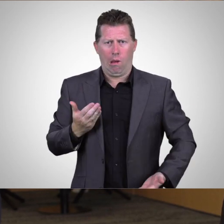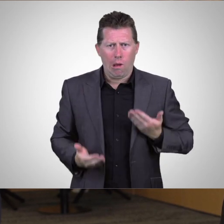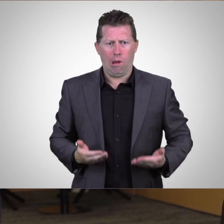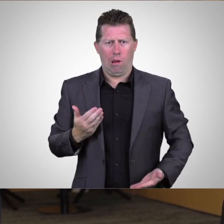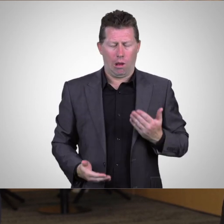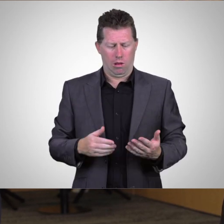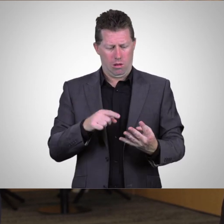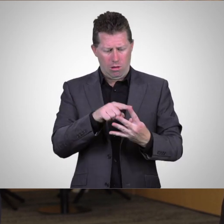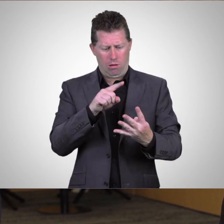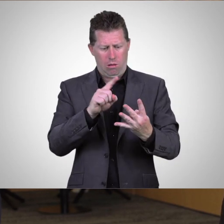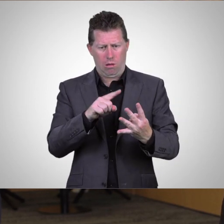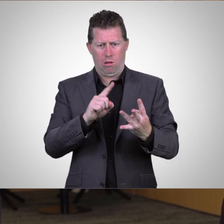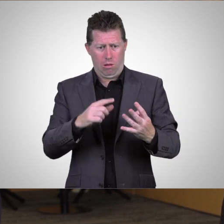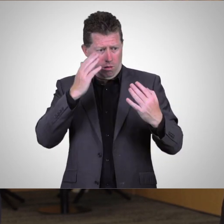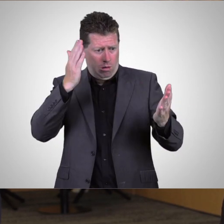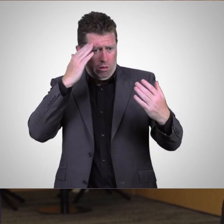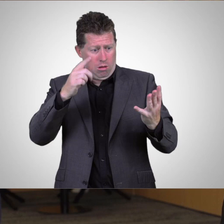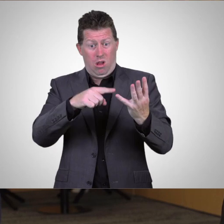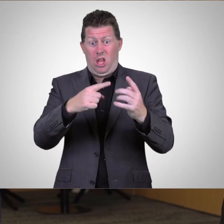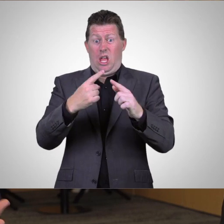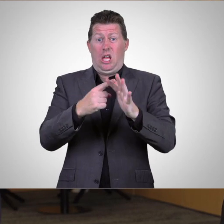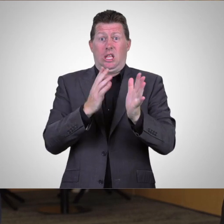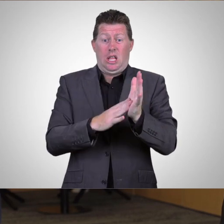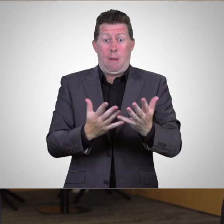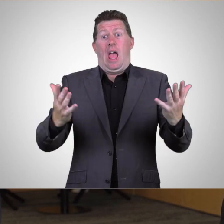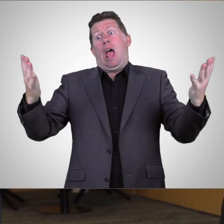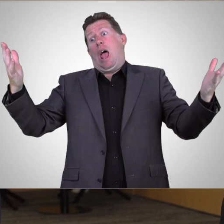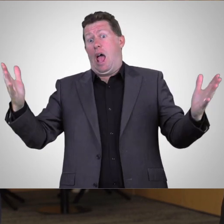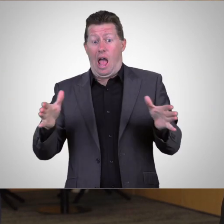have them guessing until the final exam when suddenly it's a big test and all high stakes,